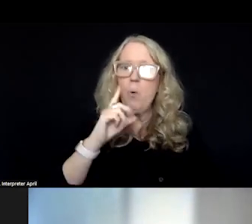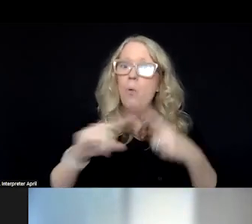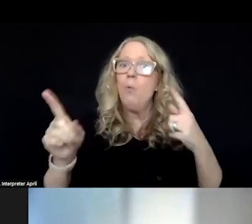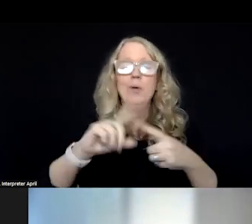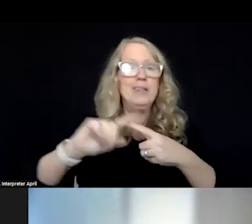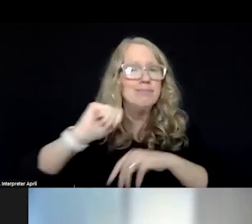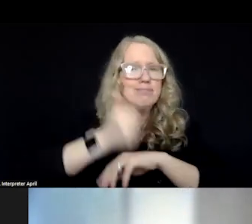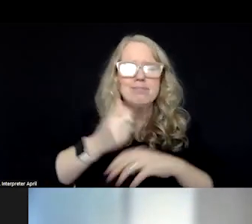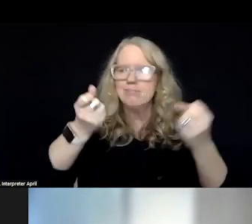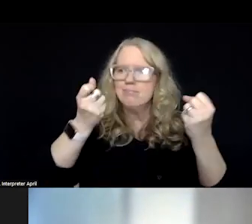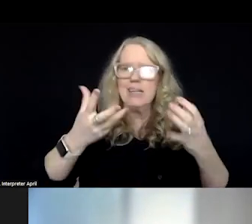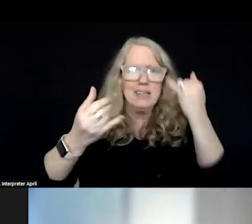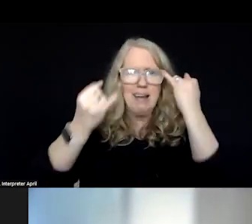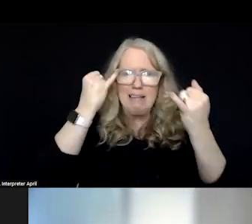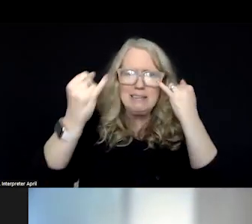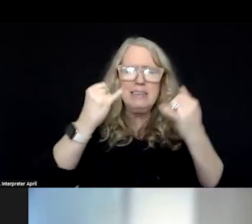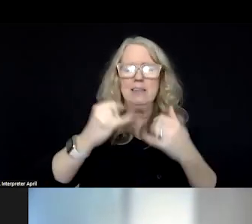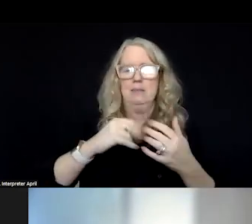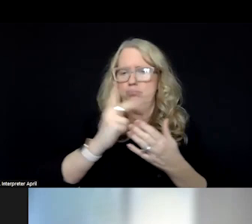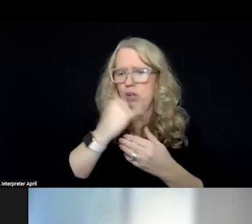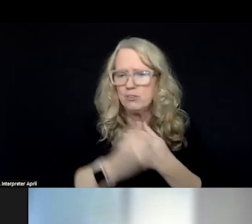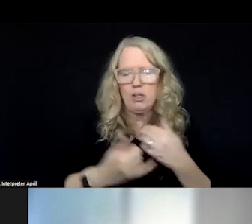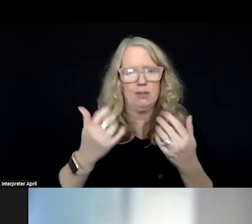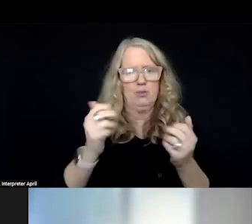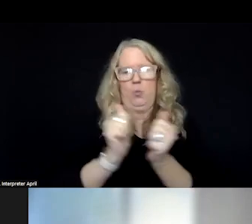IDEAS AND PROJECTS ALONG WITH THE ALLIANCE TEAM